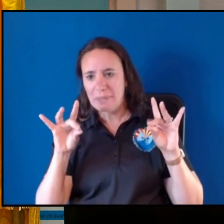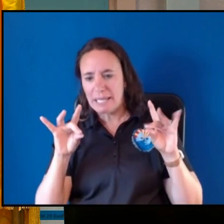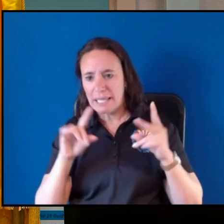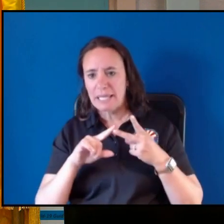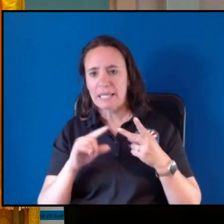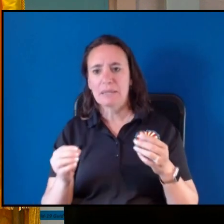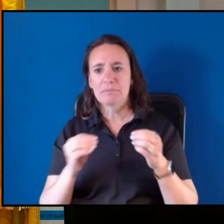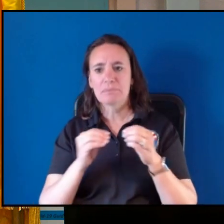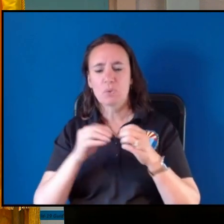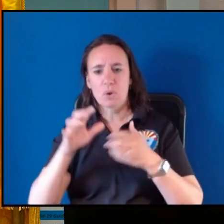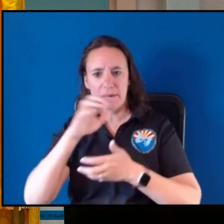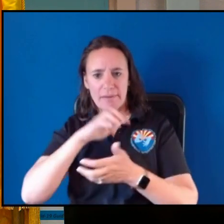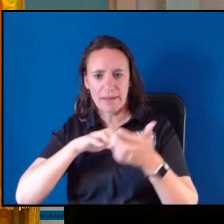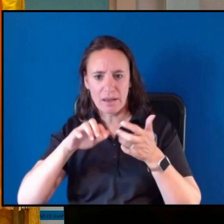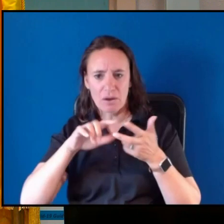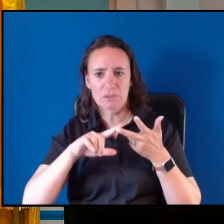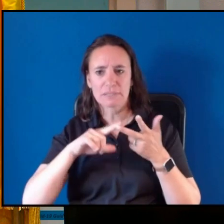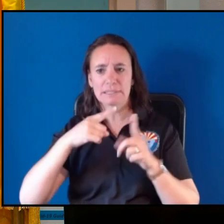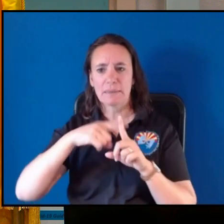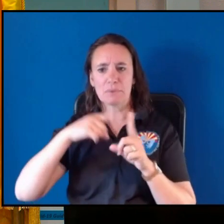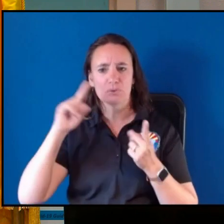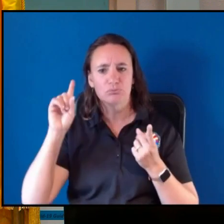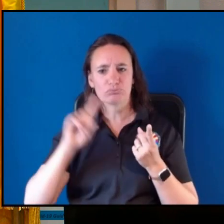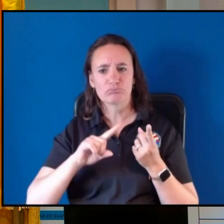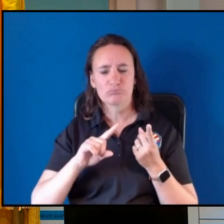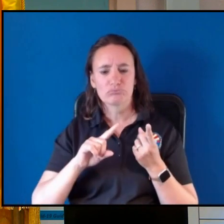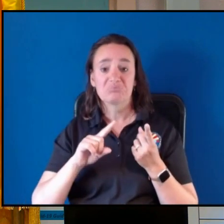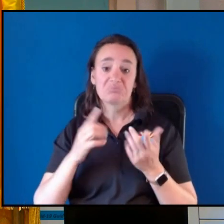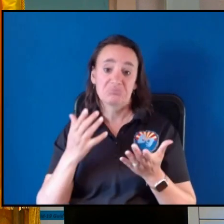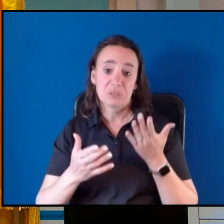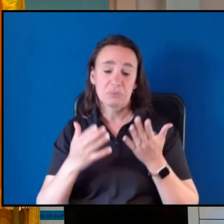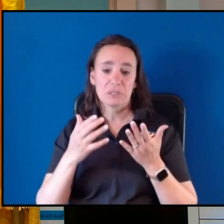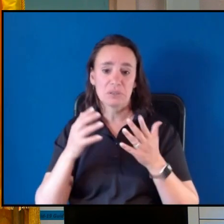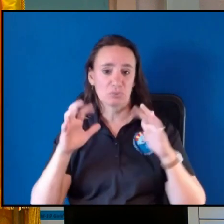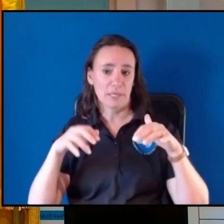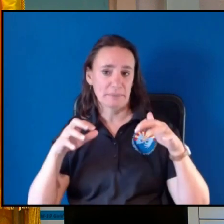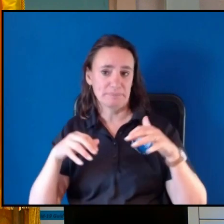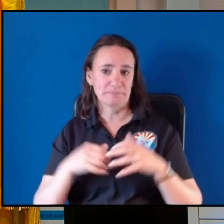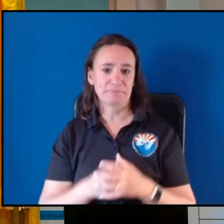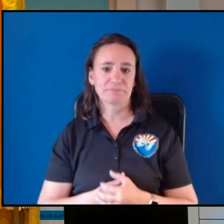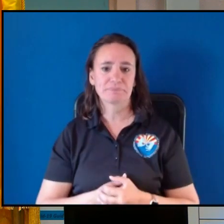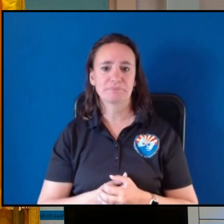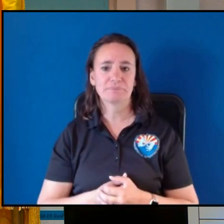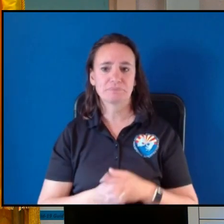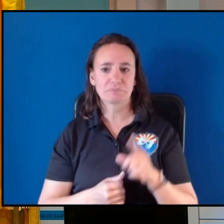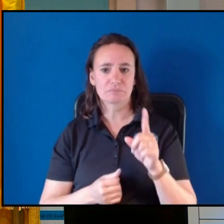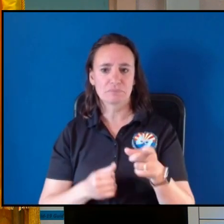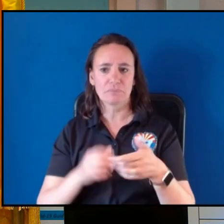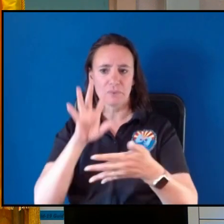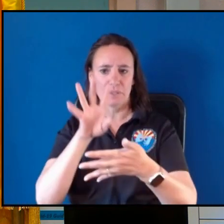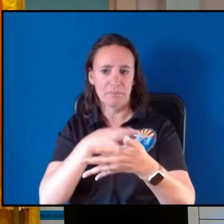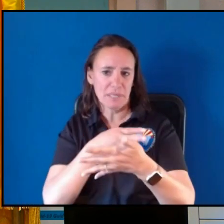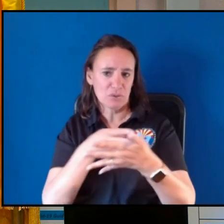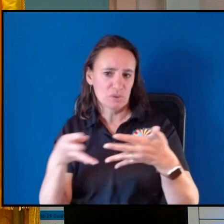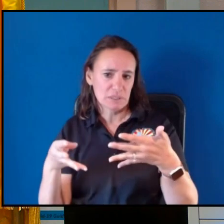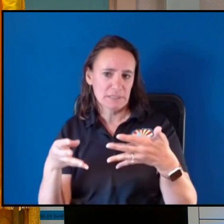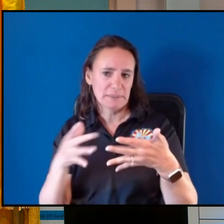I So, let's move on. This is the matrix, usually it's the last slide but have one more slide after this so here's